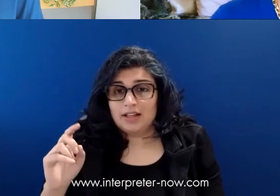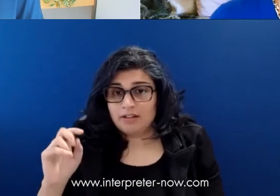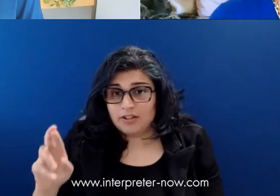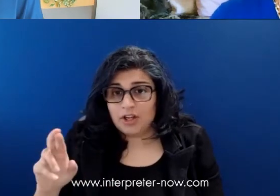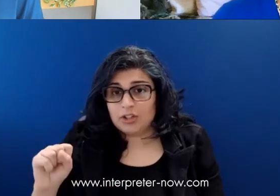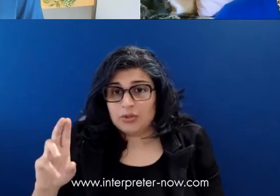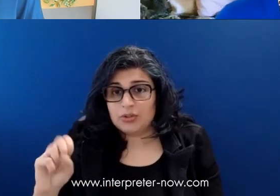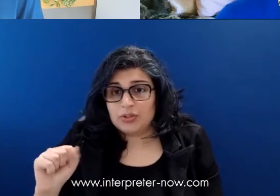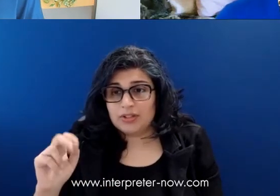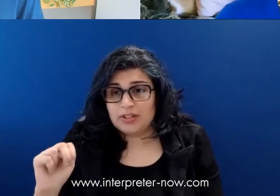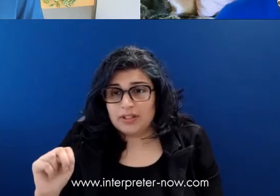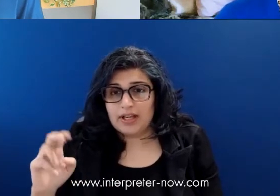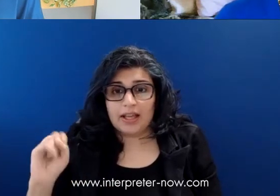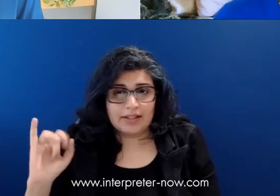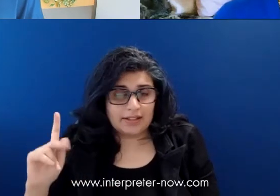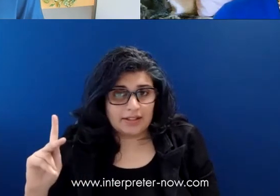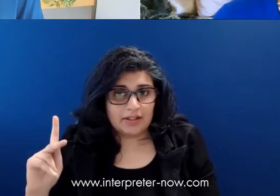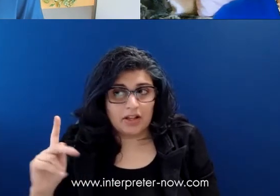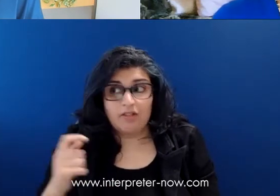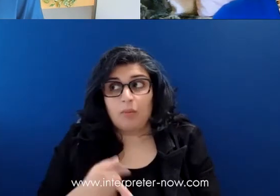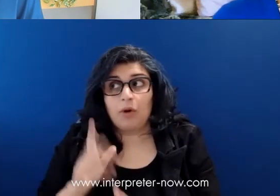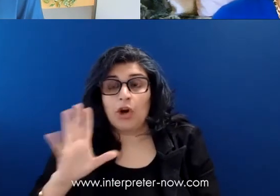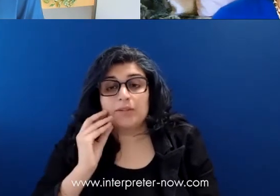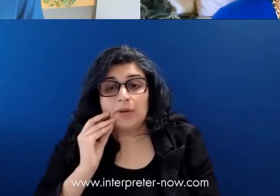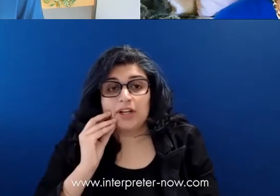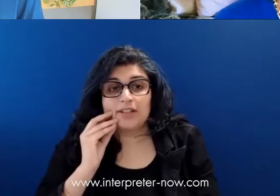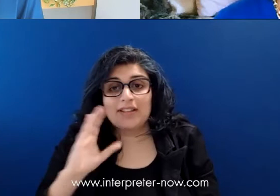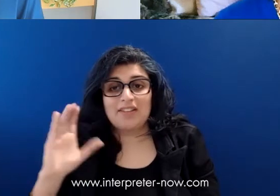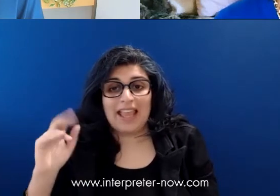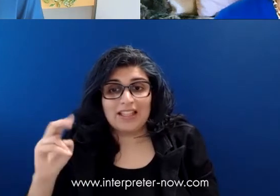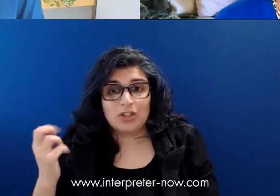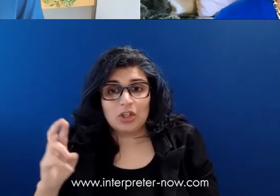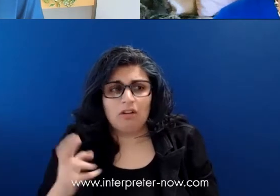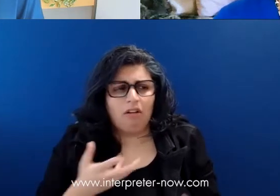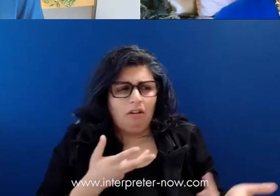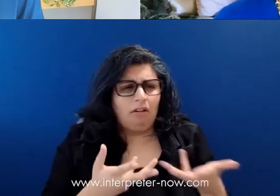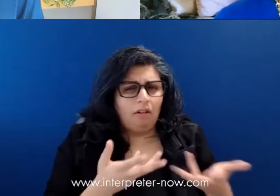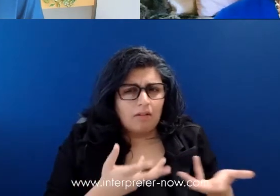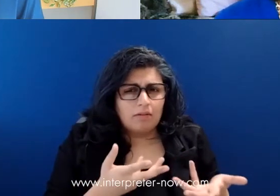to her experience of cancer, when she often had conversations with people who meant well,